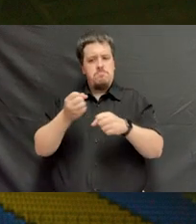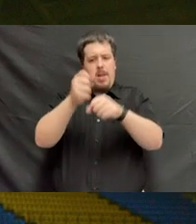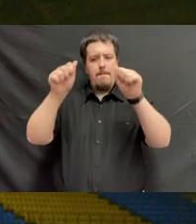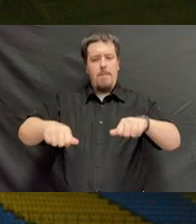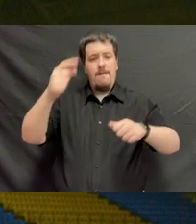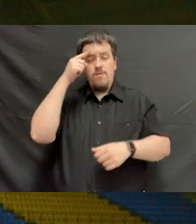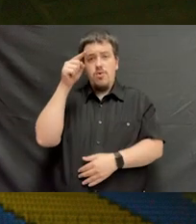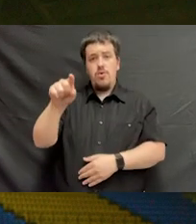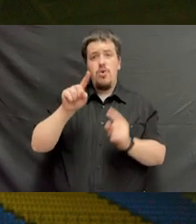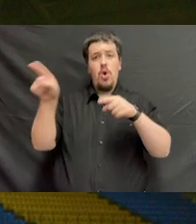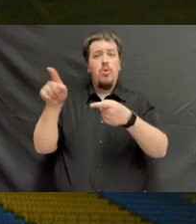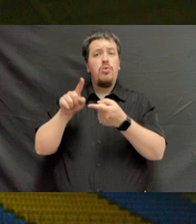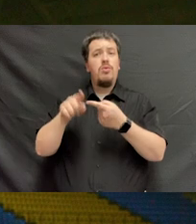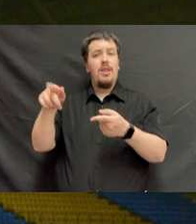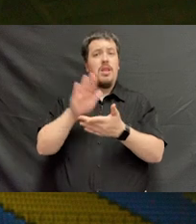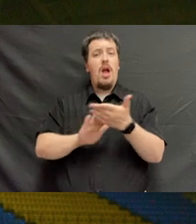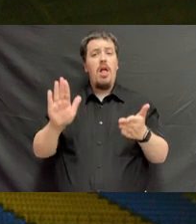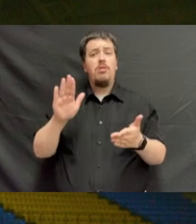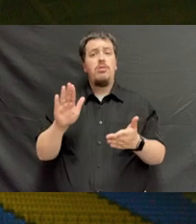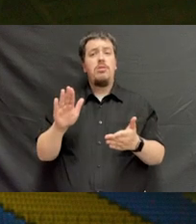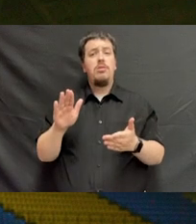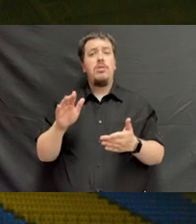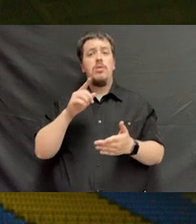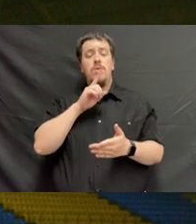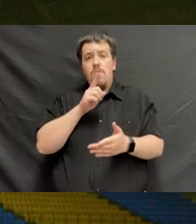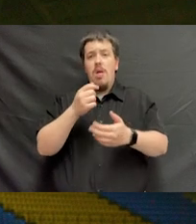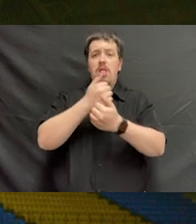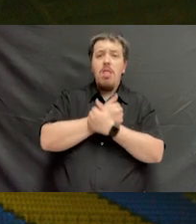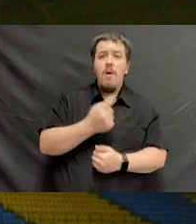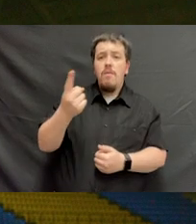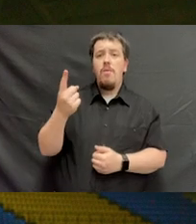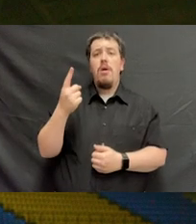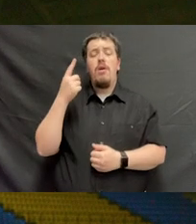for you to be at this institution, to a spouse or to a loved one for the sacrifices